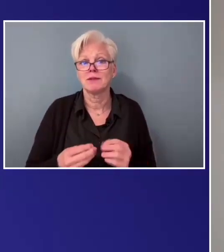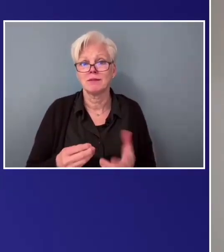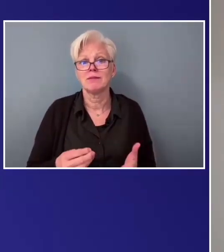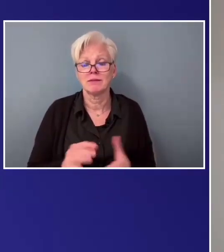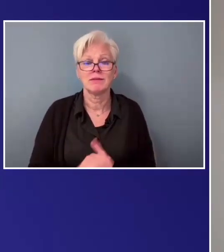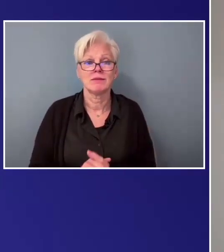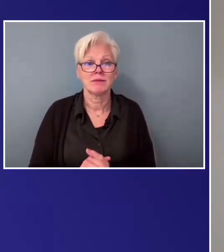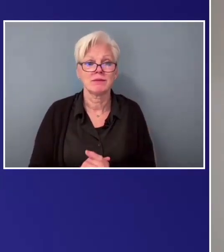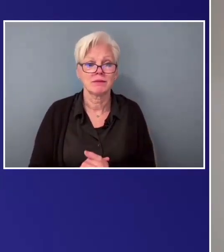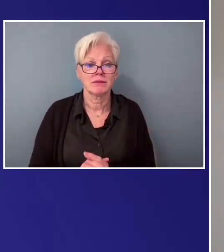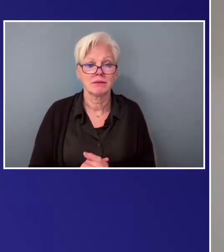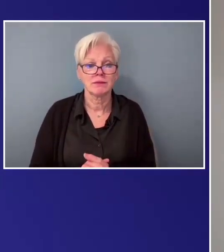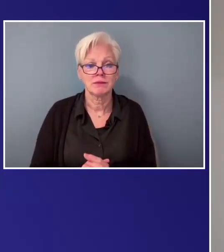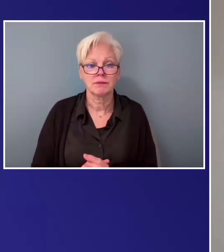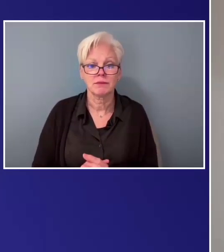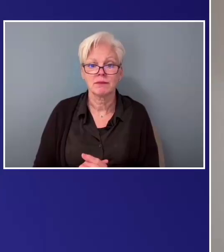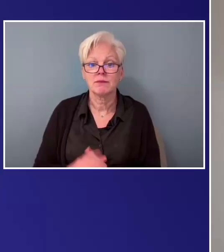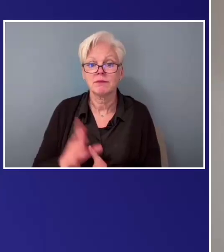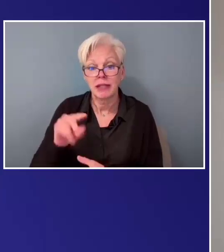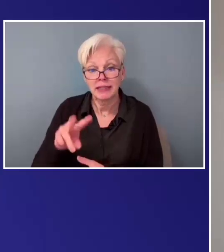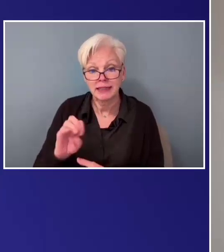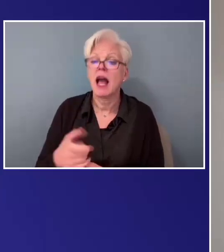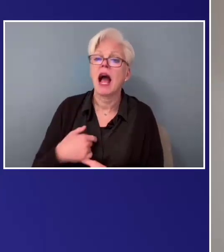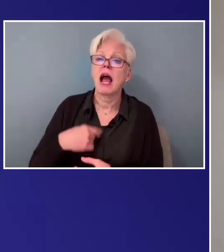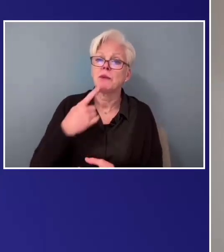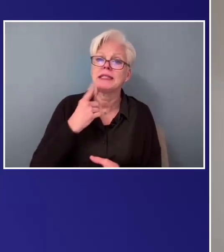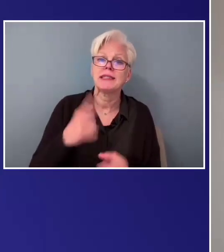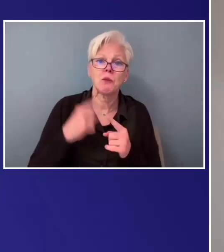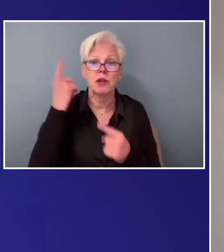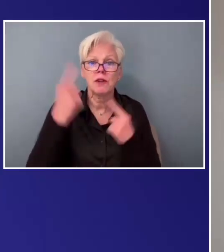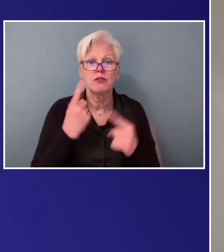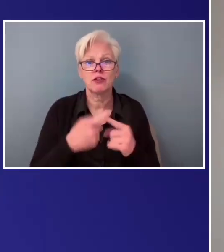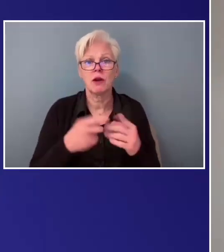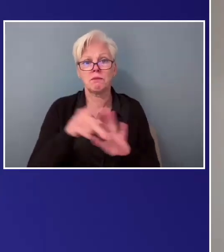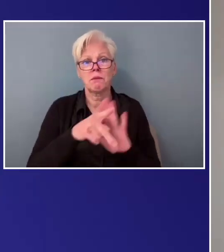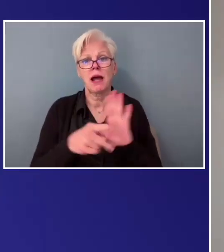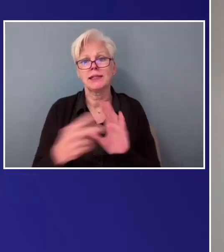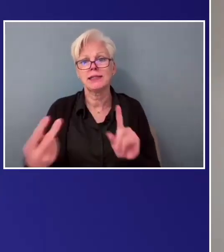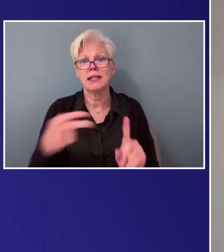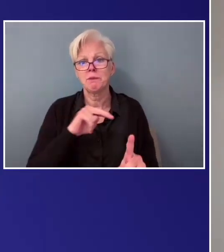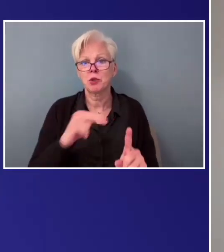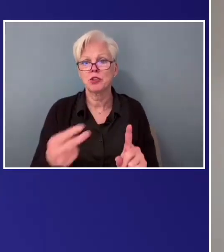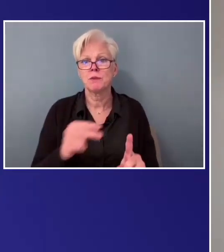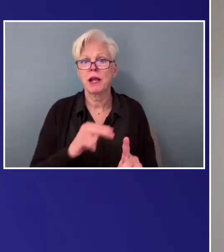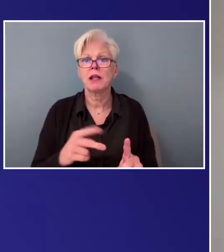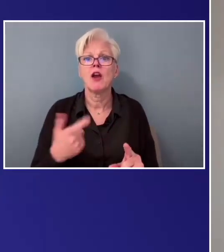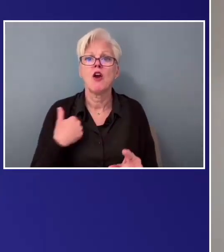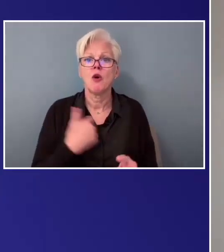Yeah. And I would just say when you're thinking about this from a policy perspective, we were doing our best to